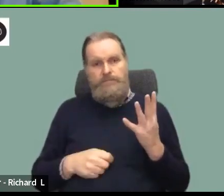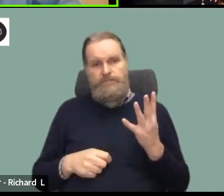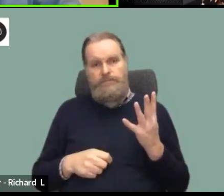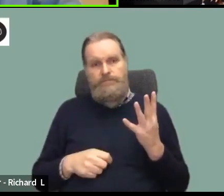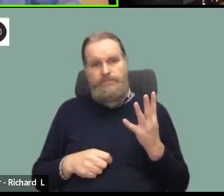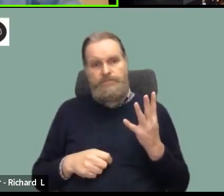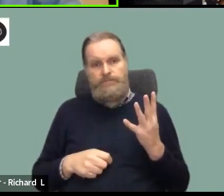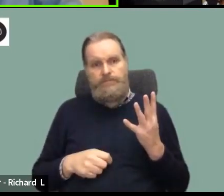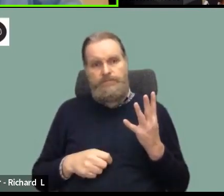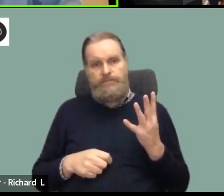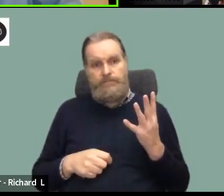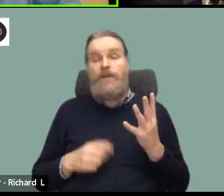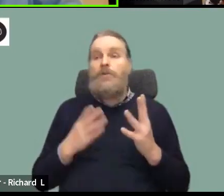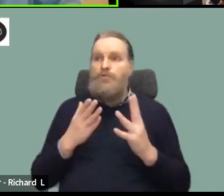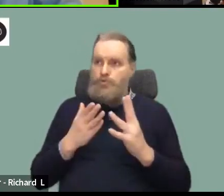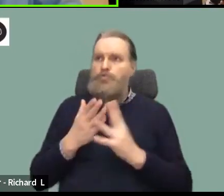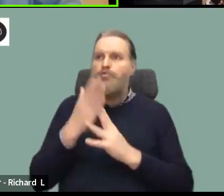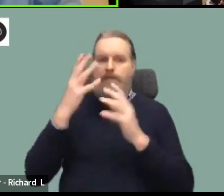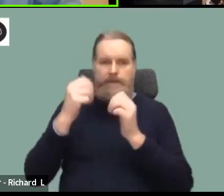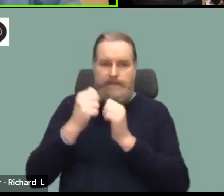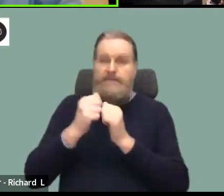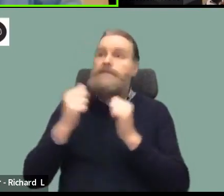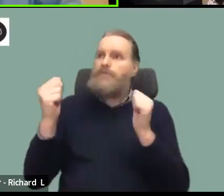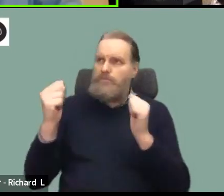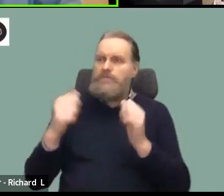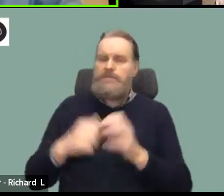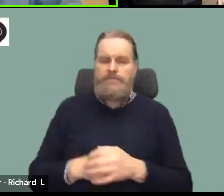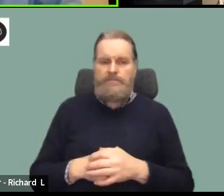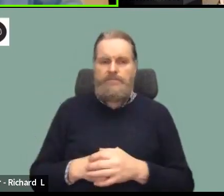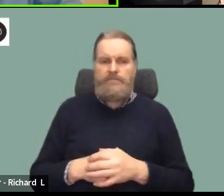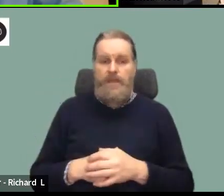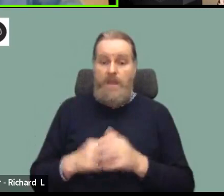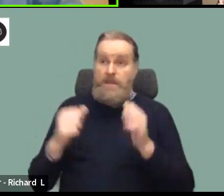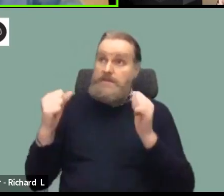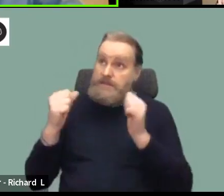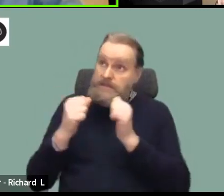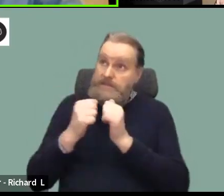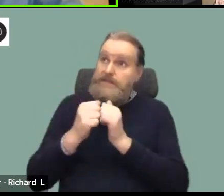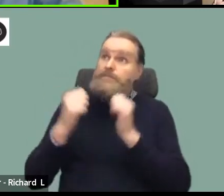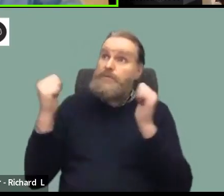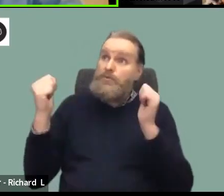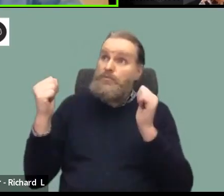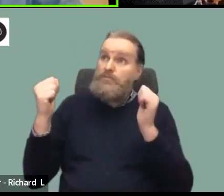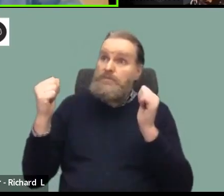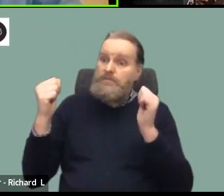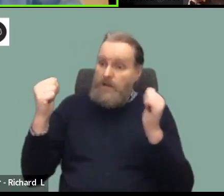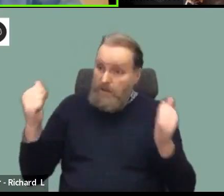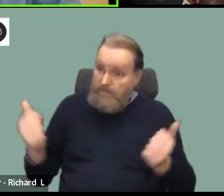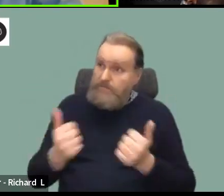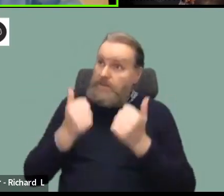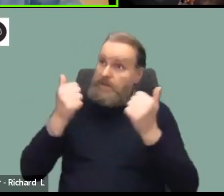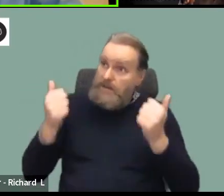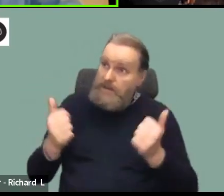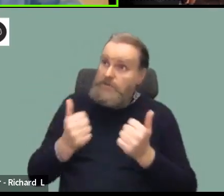going going to be applied way going to be applied. Was there is a dispute. Then, the legal mandate Then, the legal mandate that we have members is for six months,